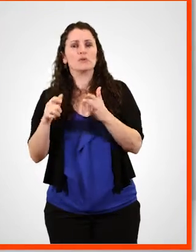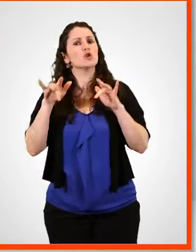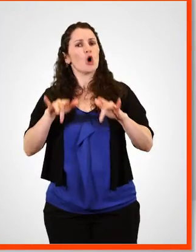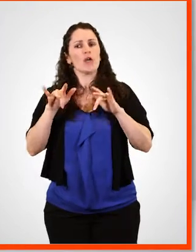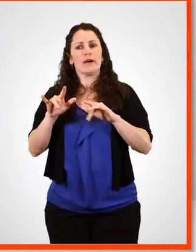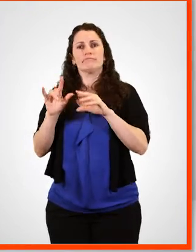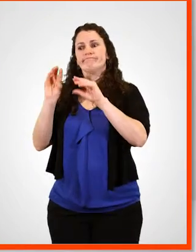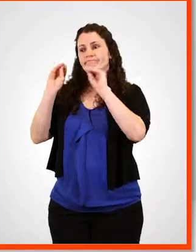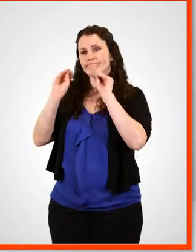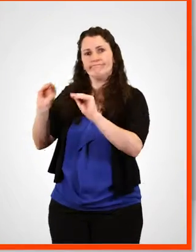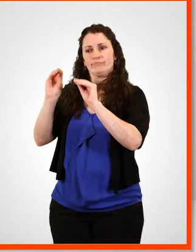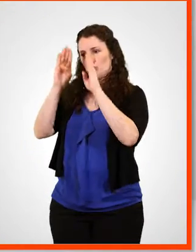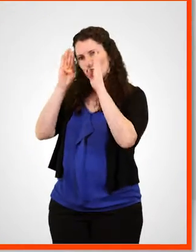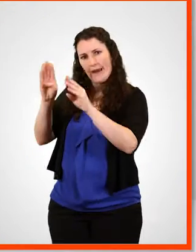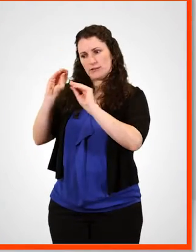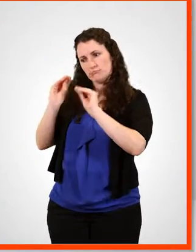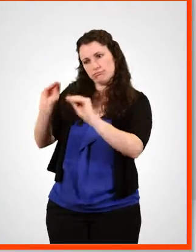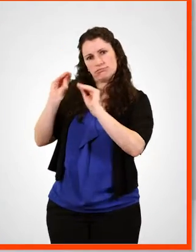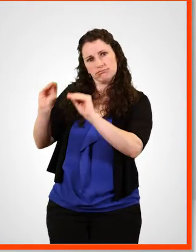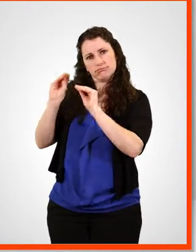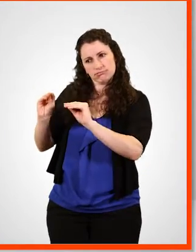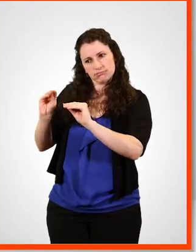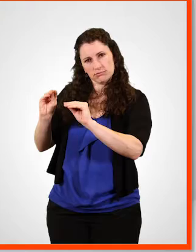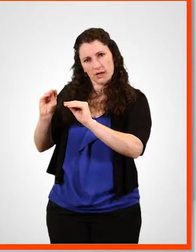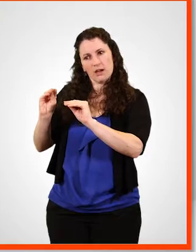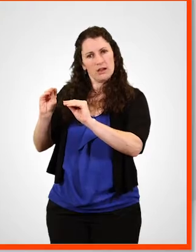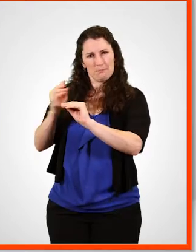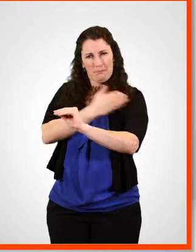instruction in the same way as we will be in this particular stage.